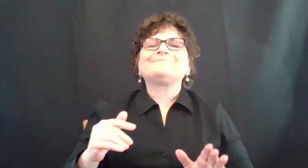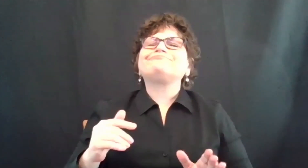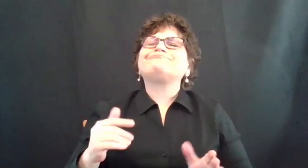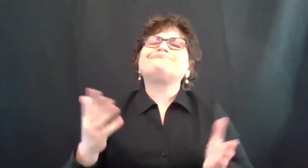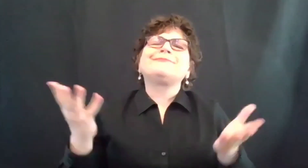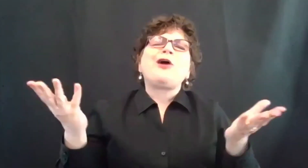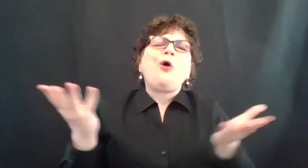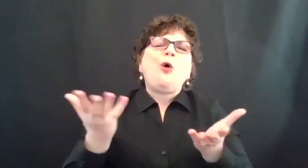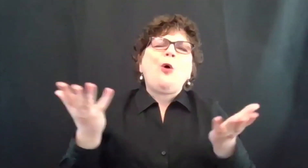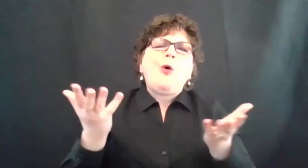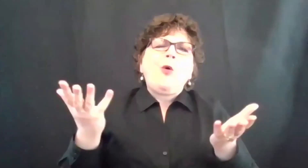Fantastic!